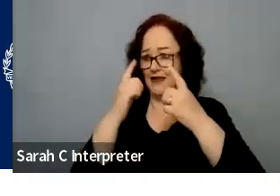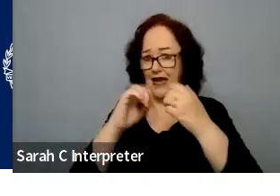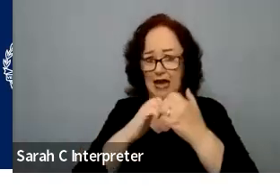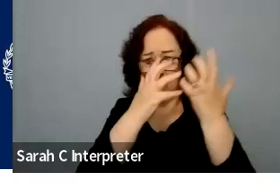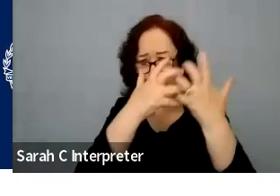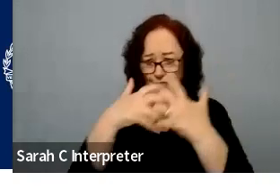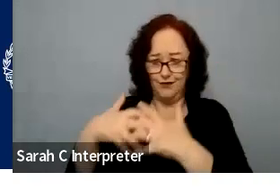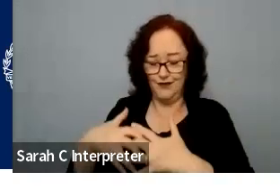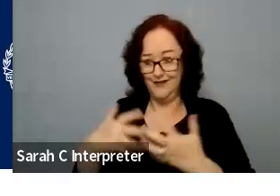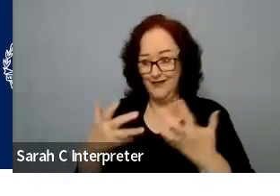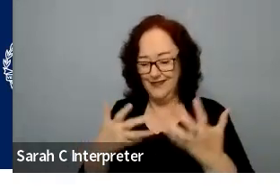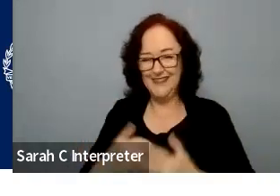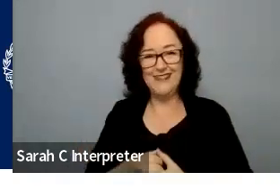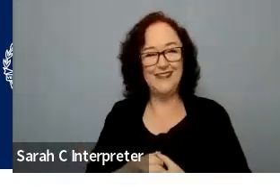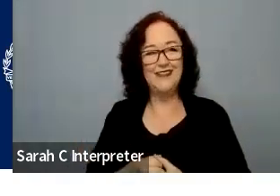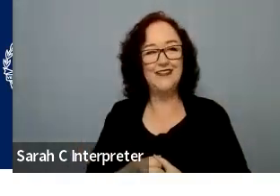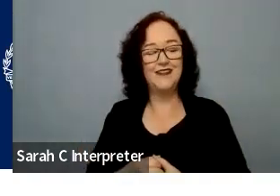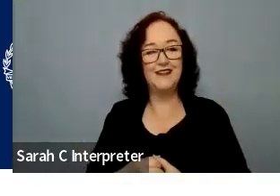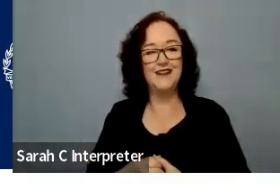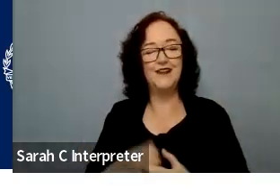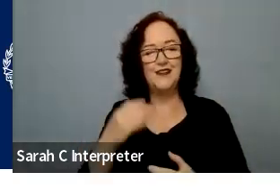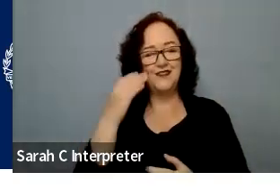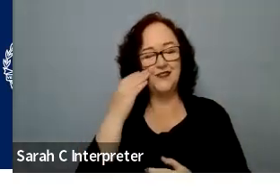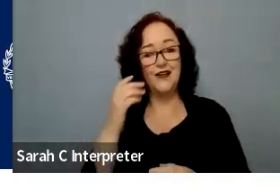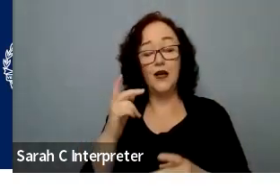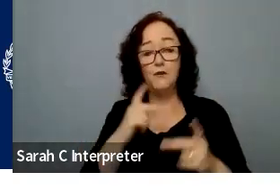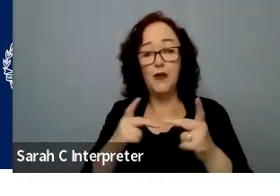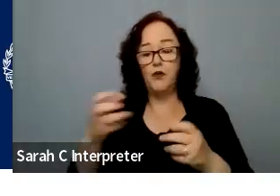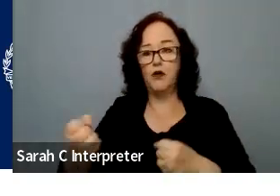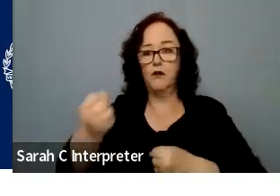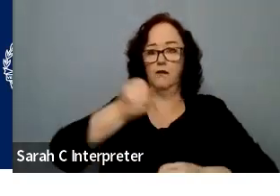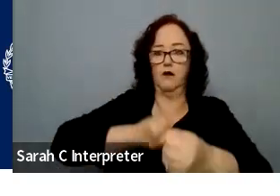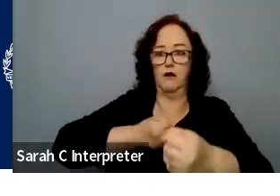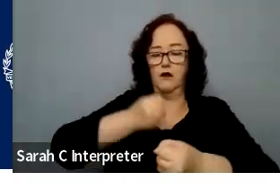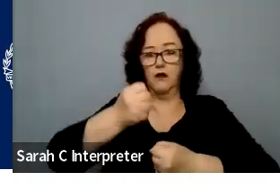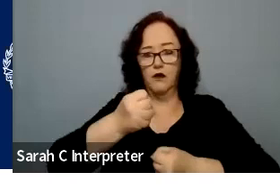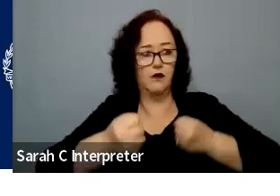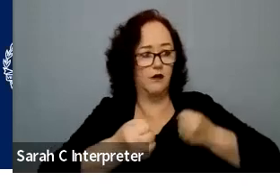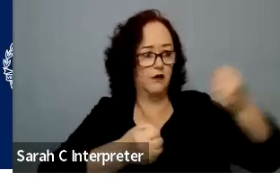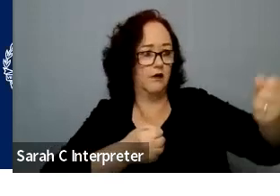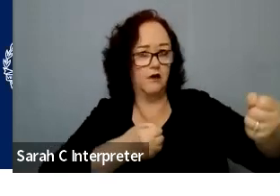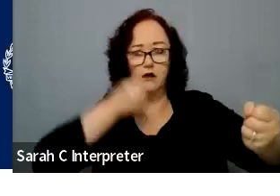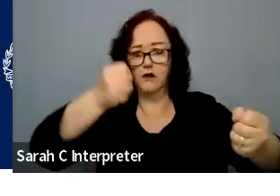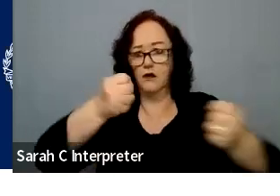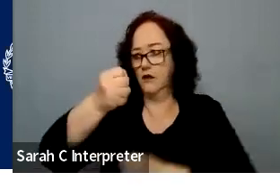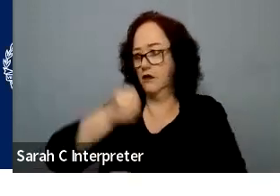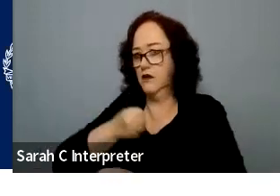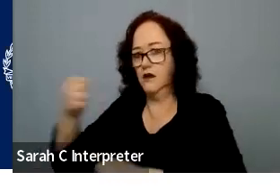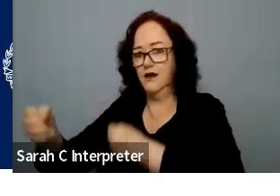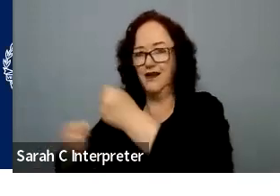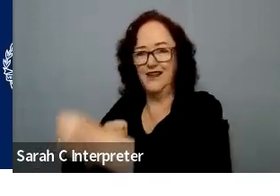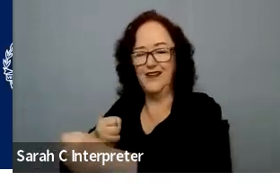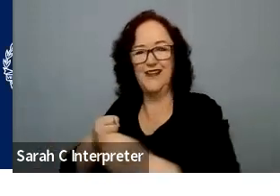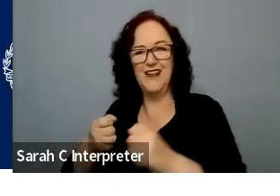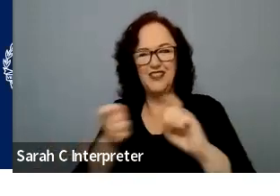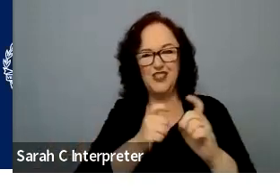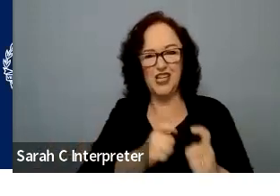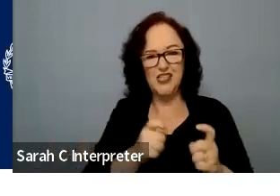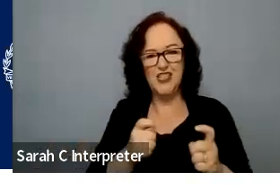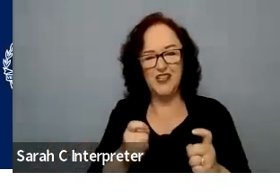moving people in and out of breakout rooms, or even moving them in and out requires some